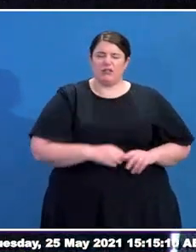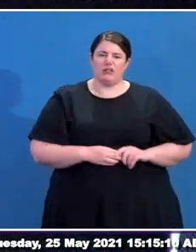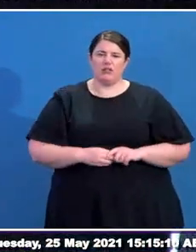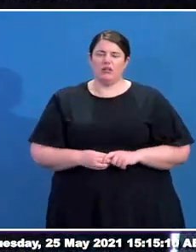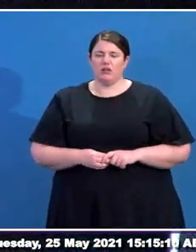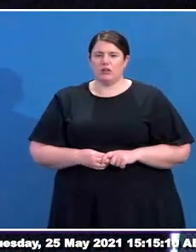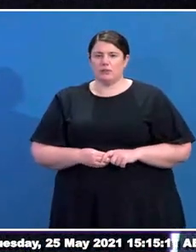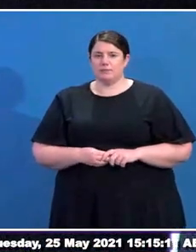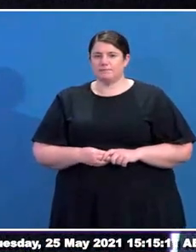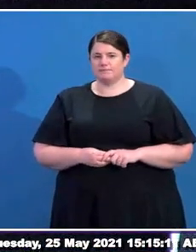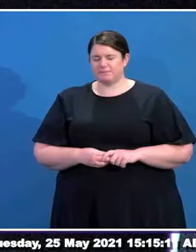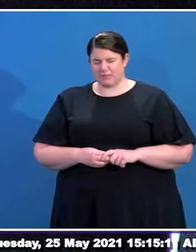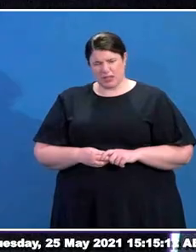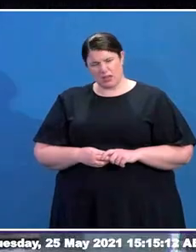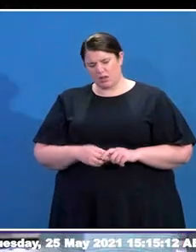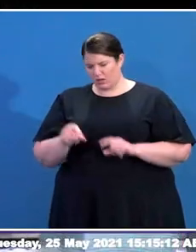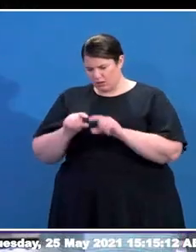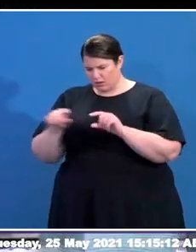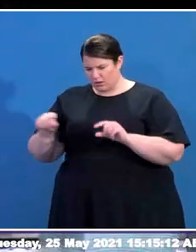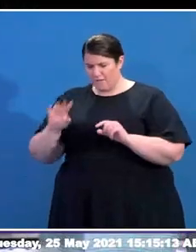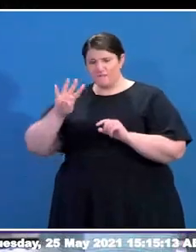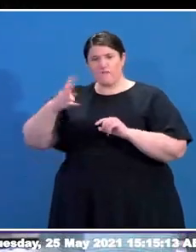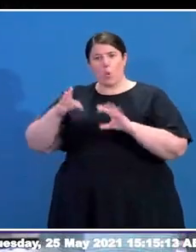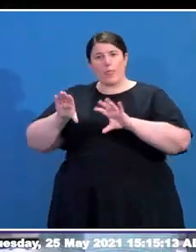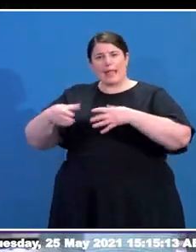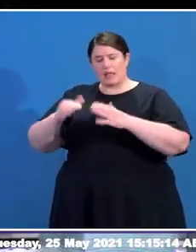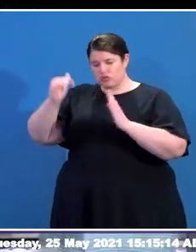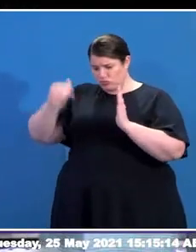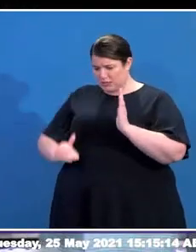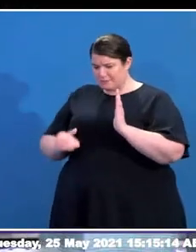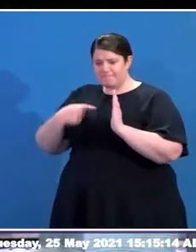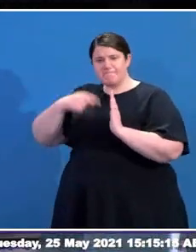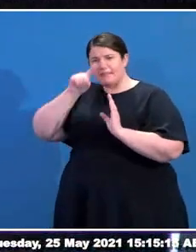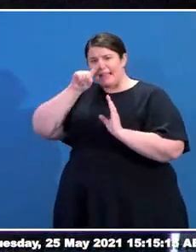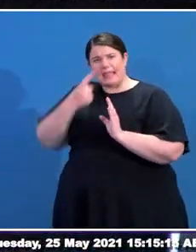Can't resolve it? That was the fourth category you said.